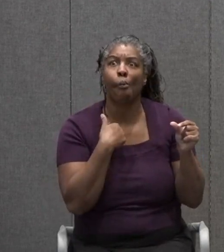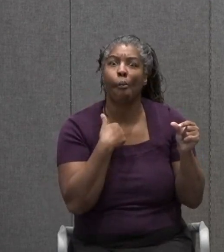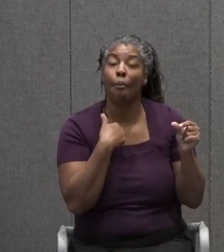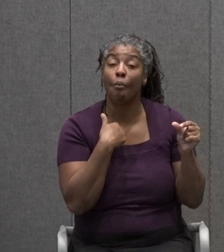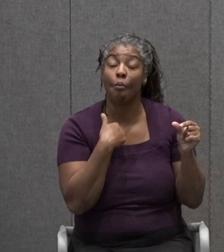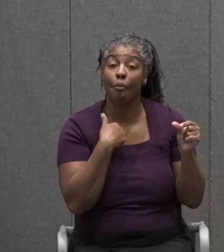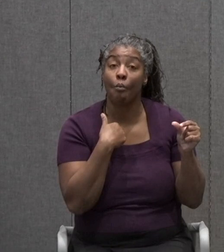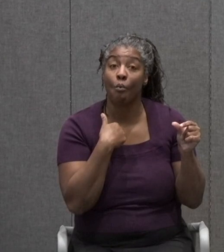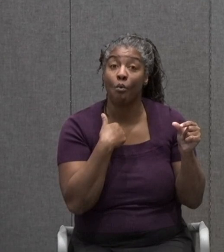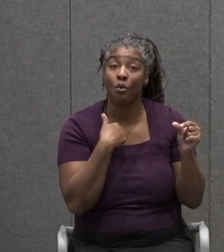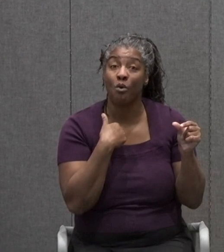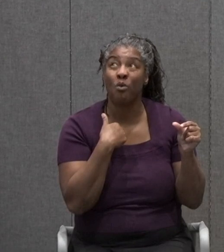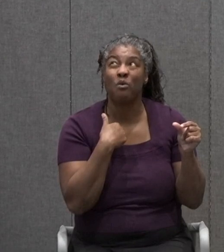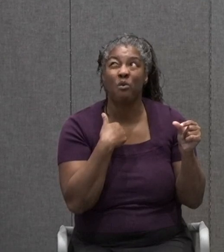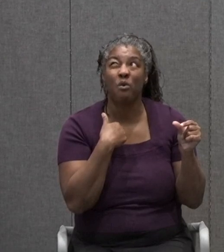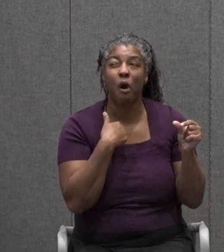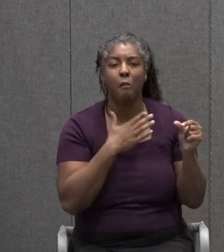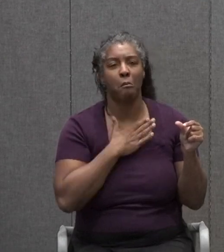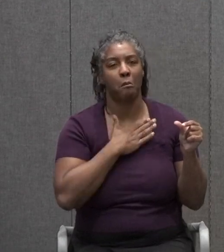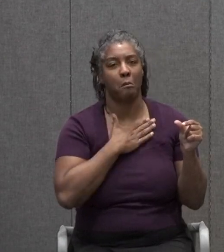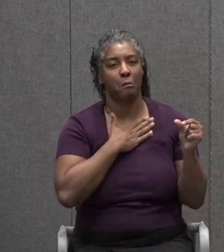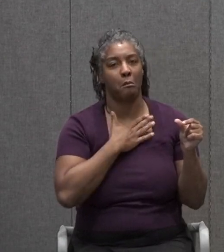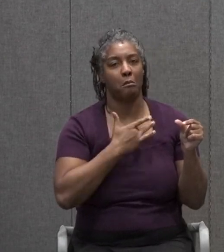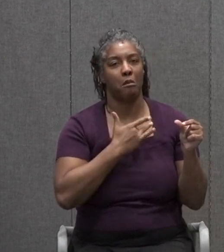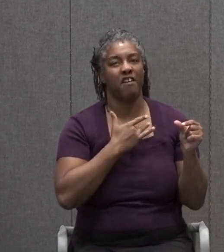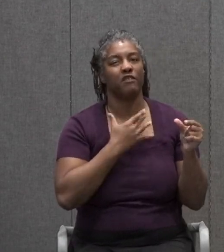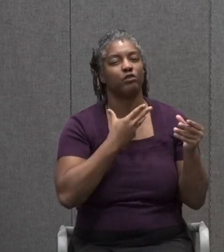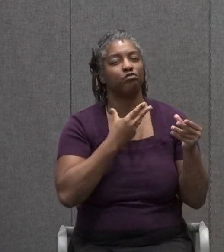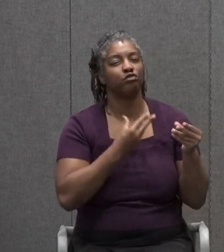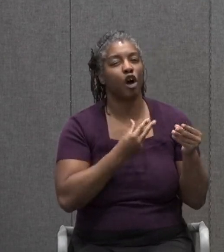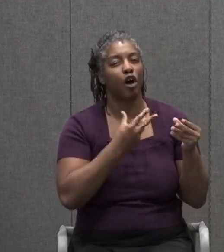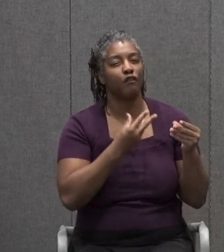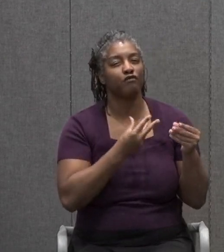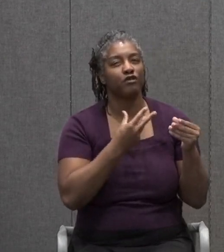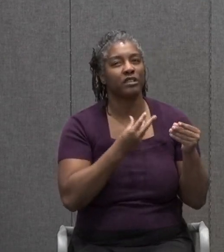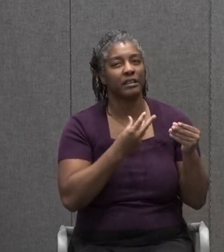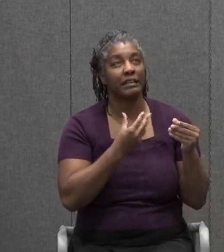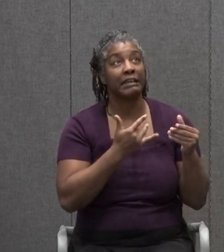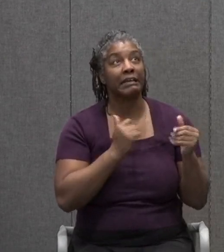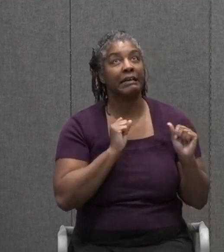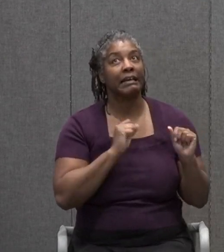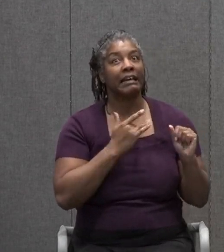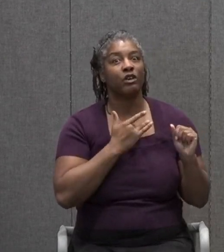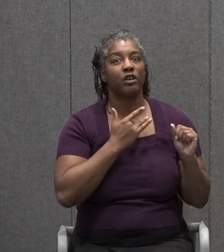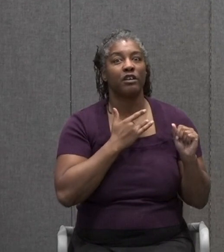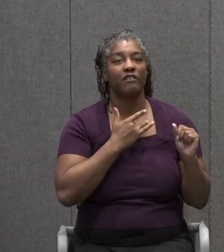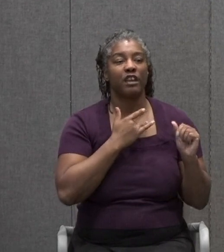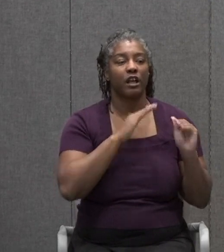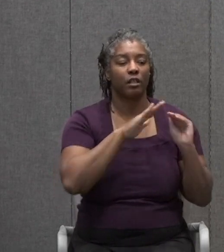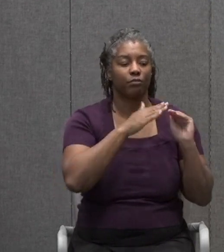It feels soft kind of for me. But I feel a little ridges. It's soft on one side but then on the other side it's kind of bumpy.